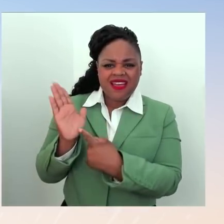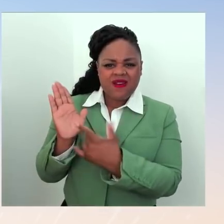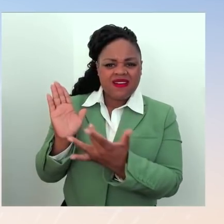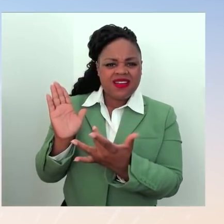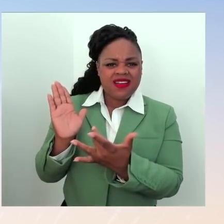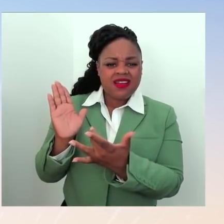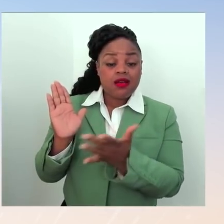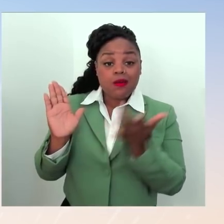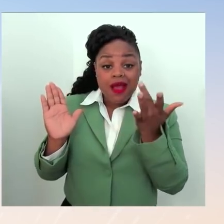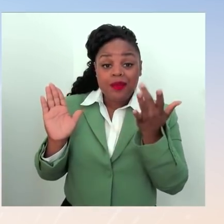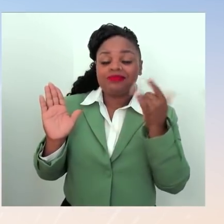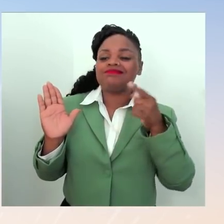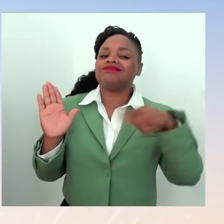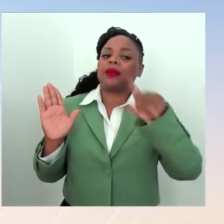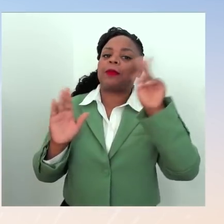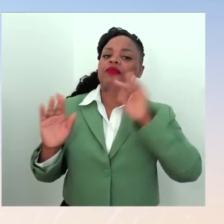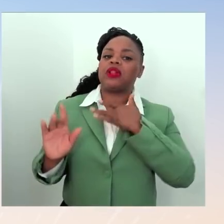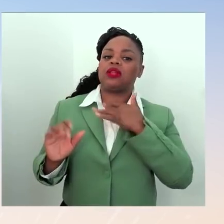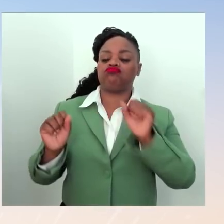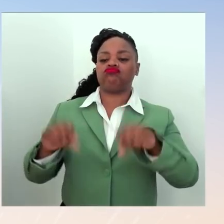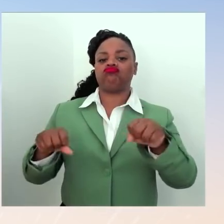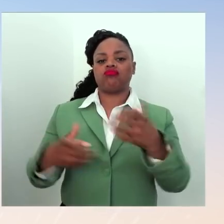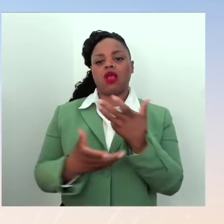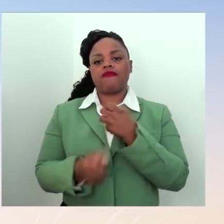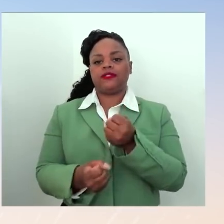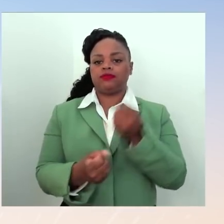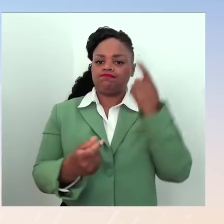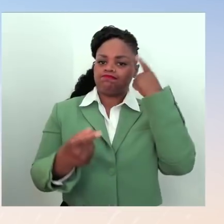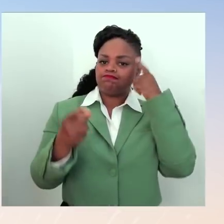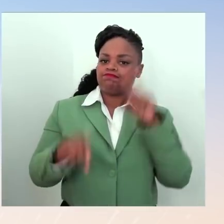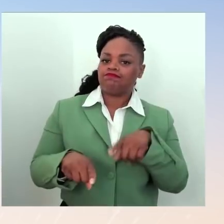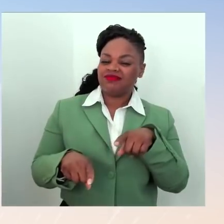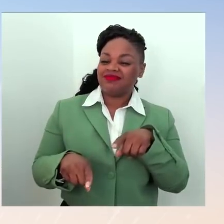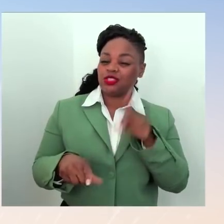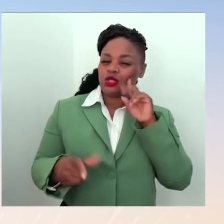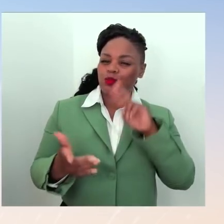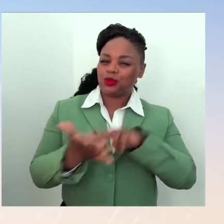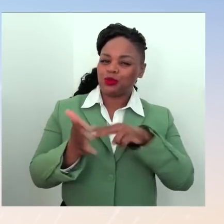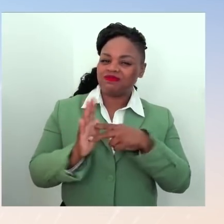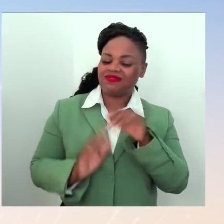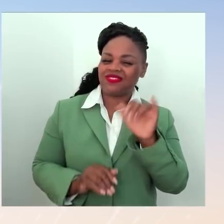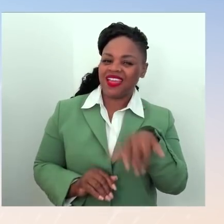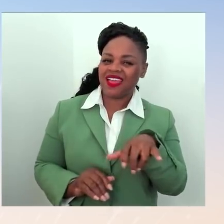But we also know through the data that unvaccinated teenagers are three times as likely to be hospitalized